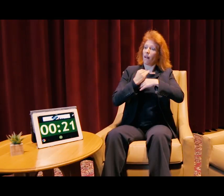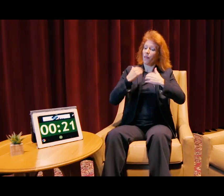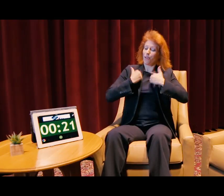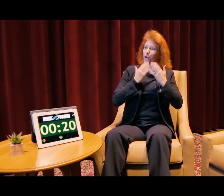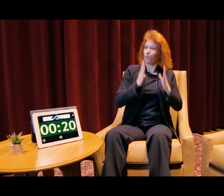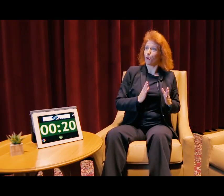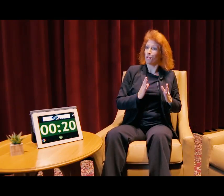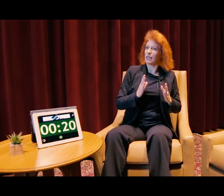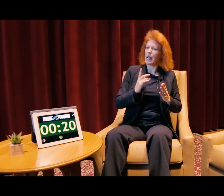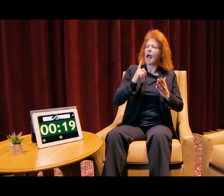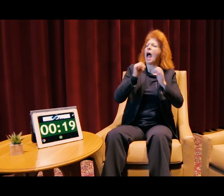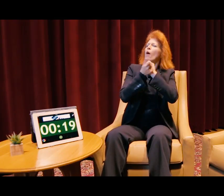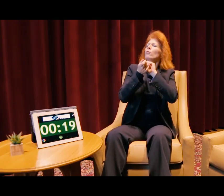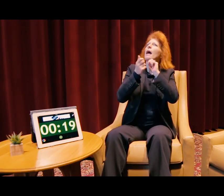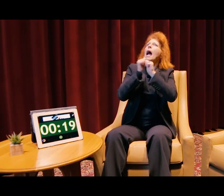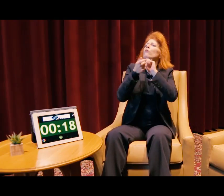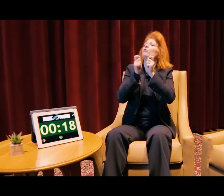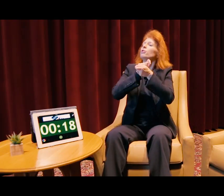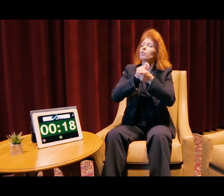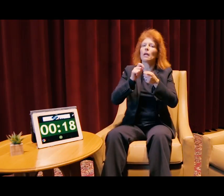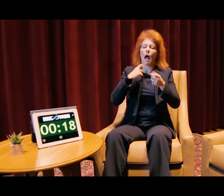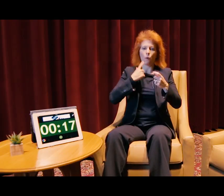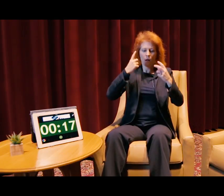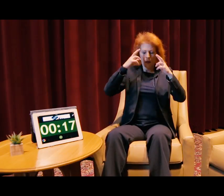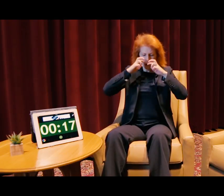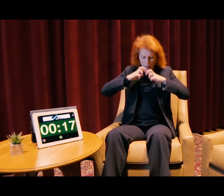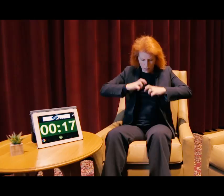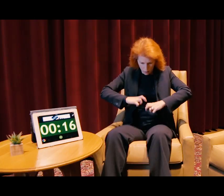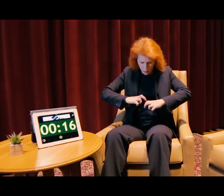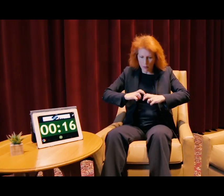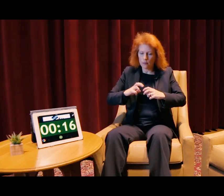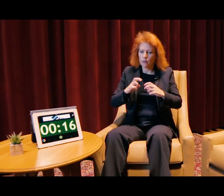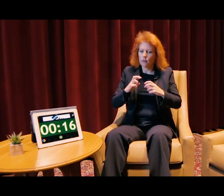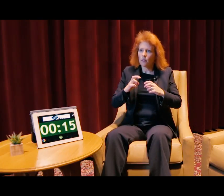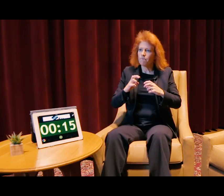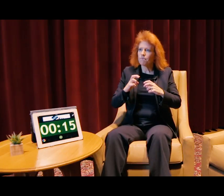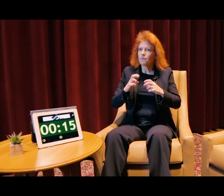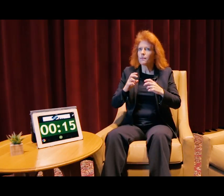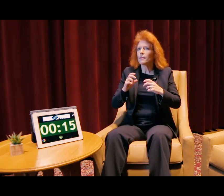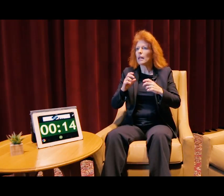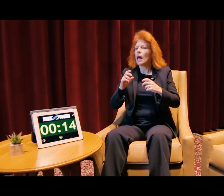it would be to go a little deeper and ask myself more probing questions so that I could